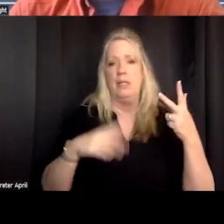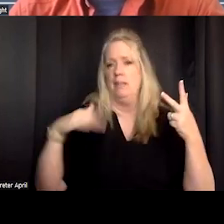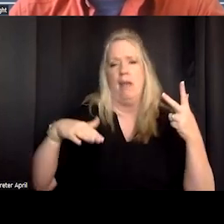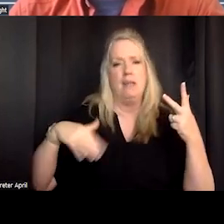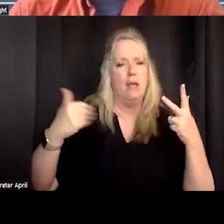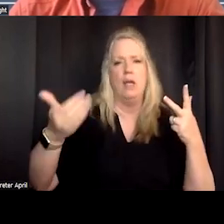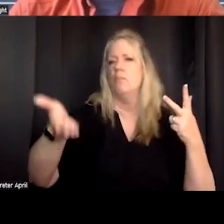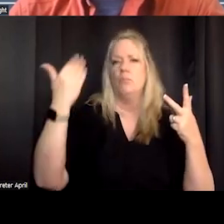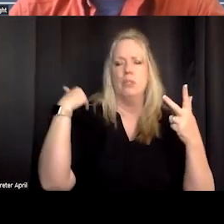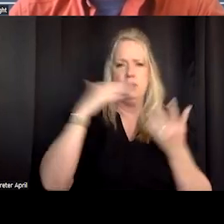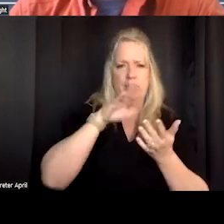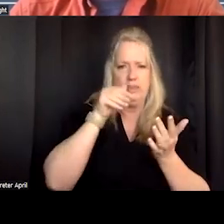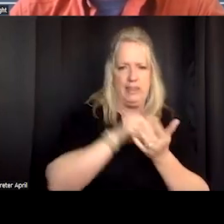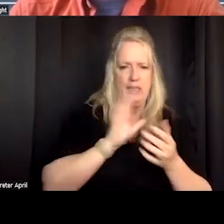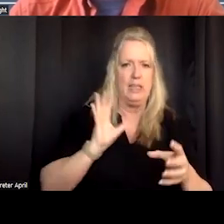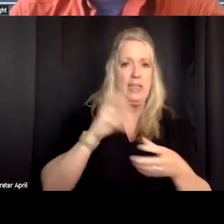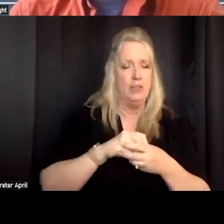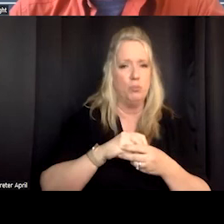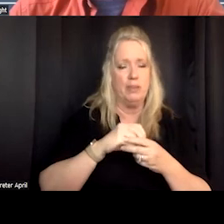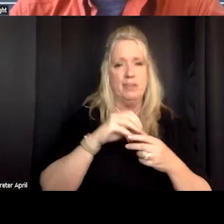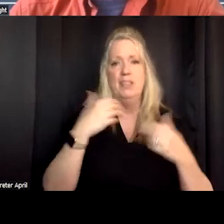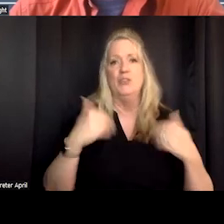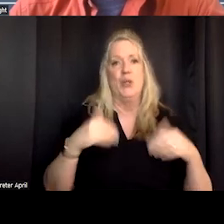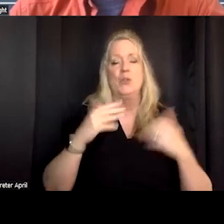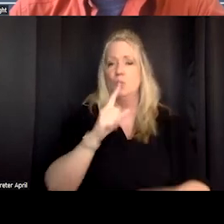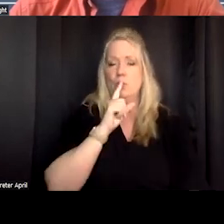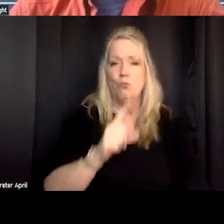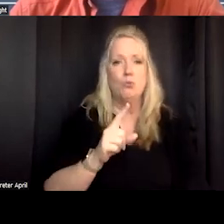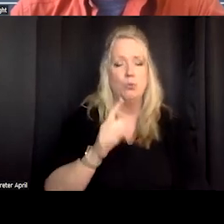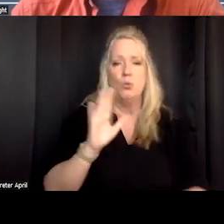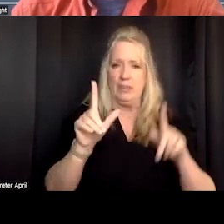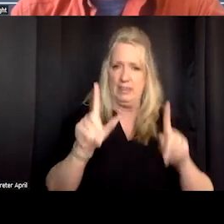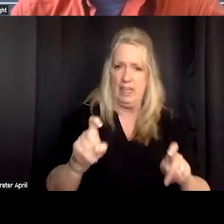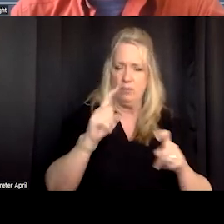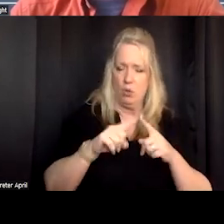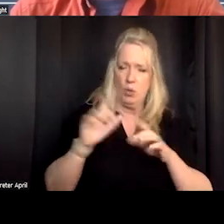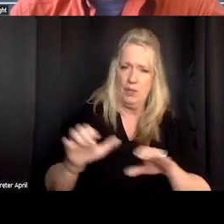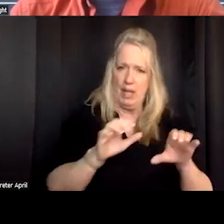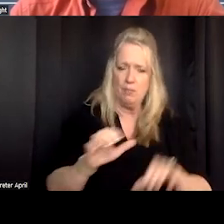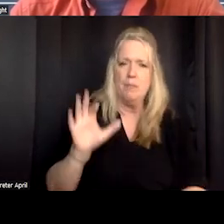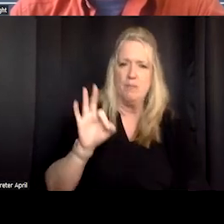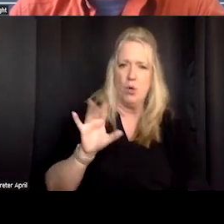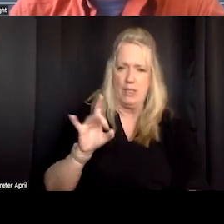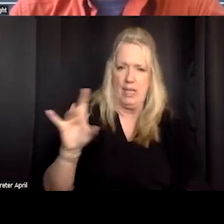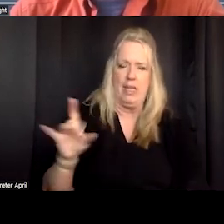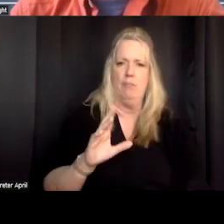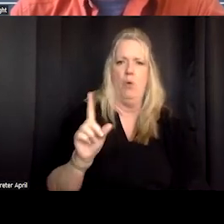CENTER ENGAGEMENT. SO, THAT IS A TRUE TEST TO THE ACTIVATION OF, 988 WHERE AVAILABLE AND THE,